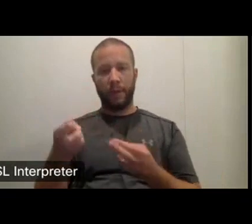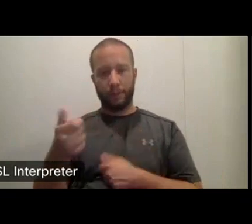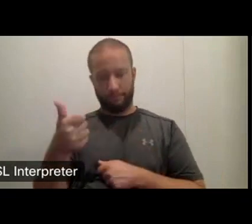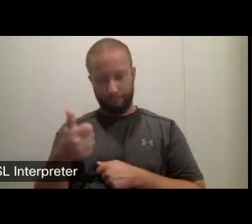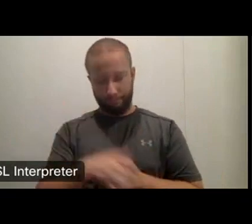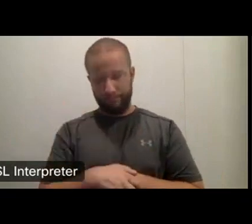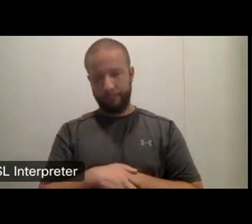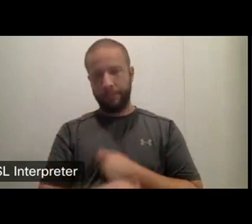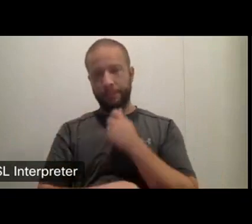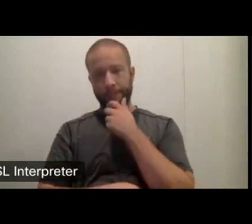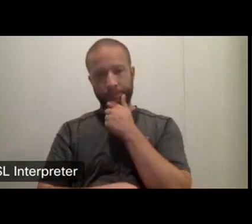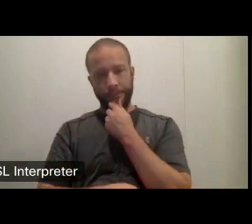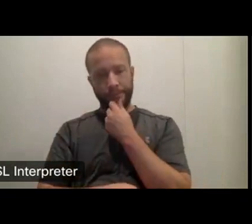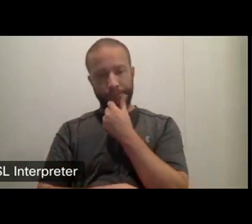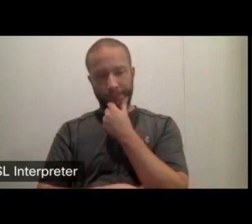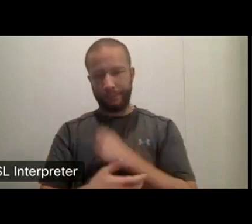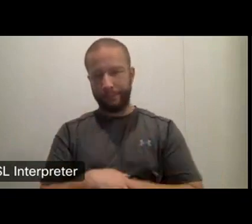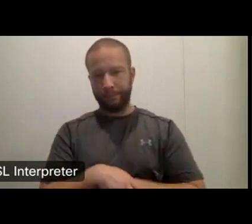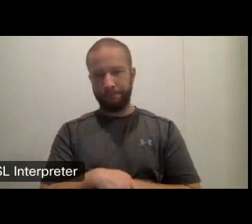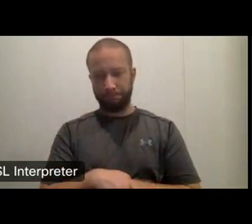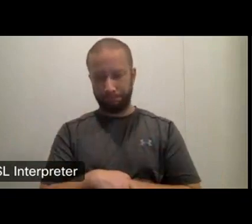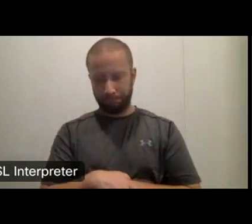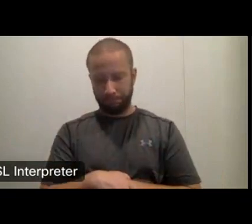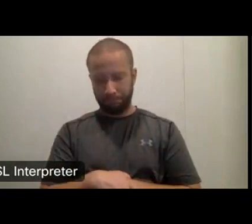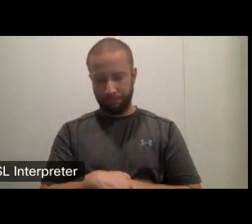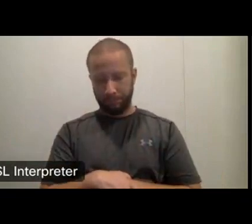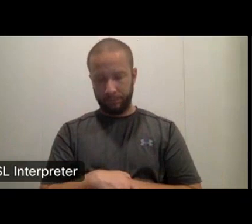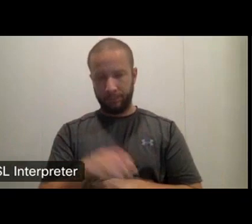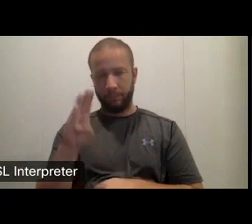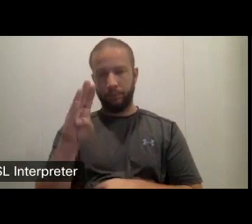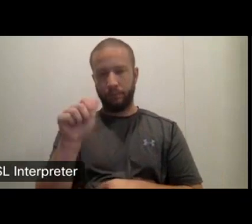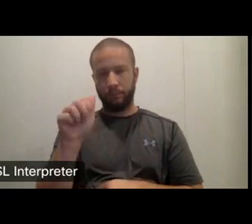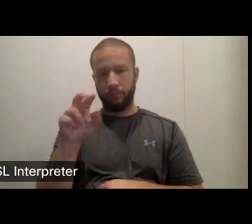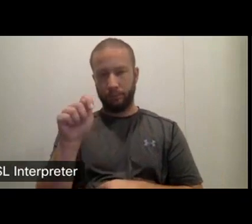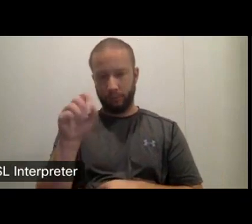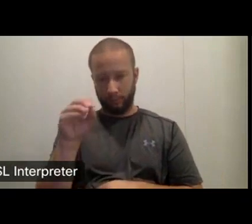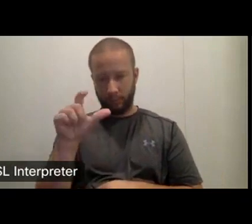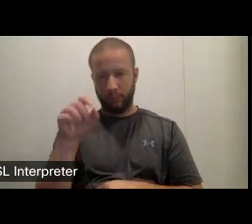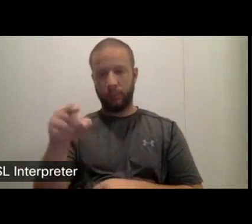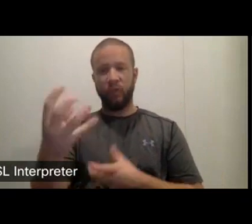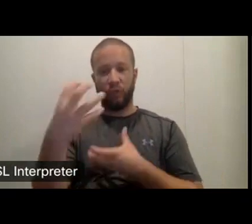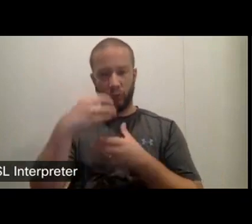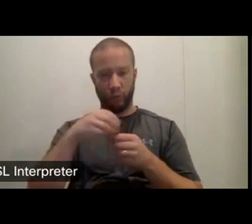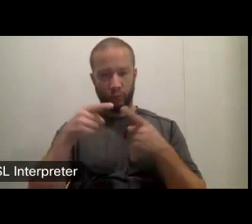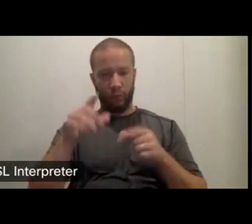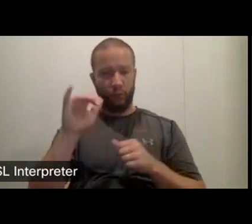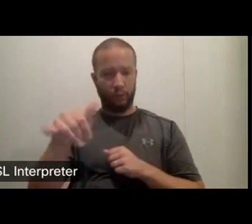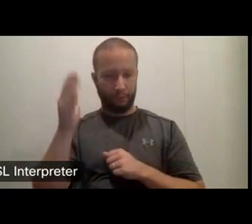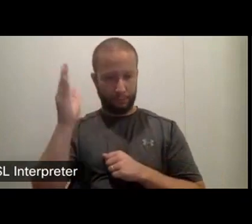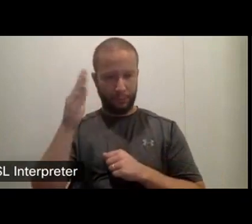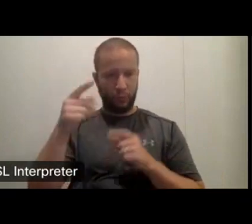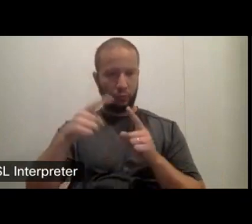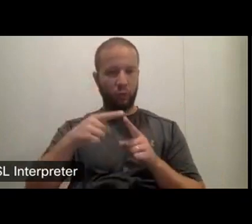um Mr Bartolo made which was included if you see that inclusion which is extending a bit farther